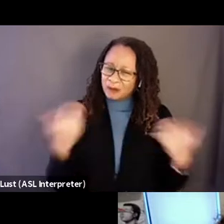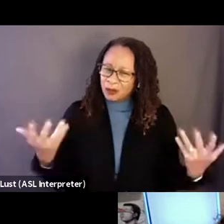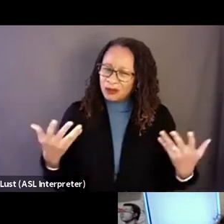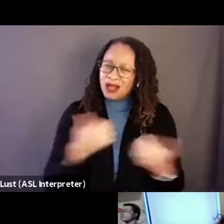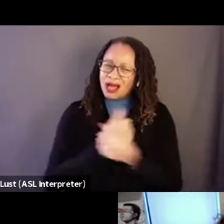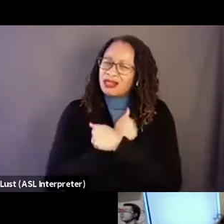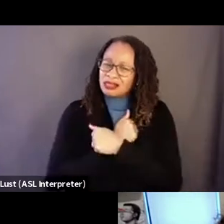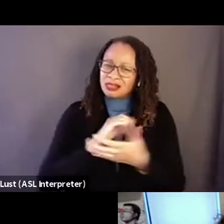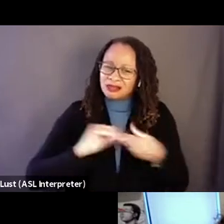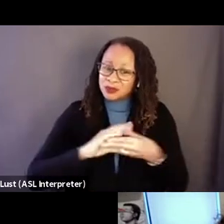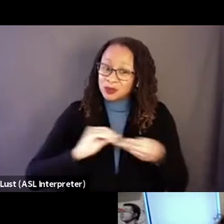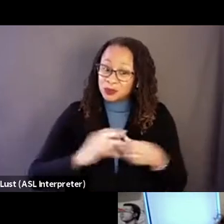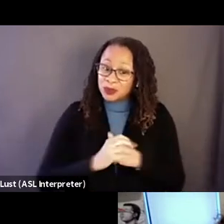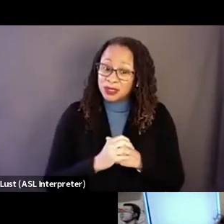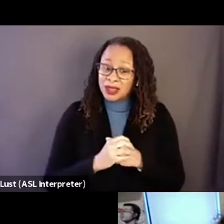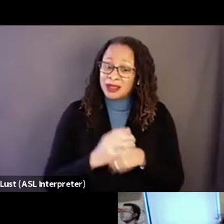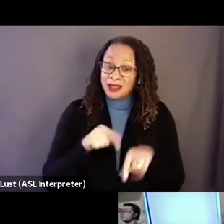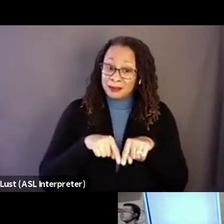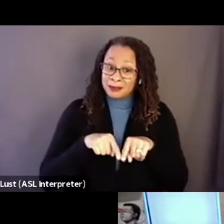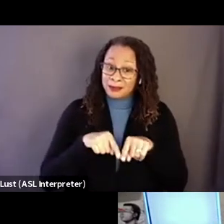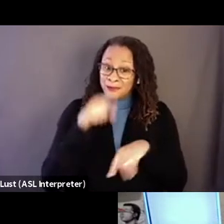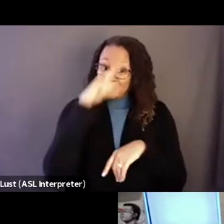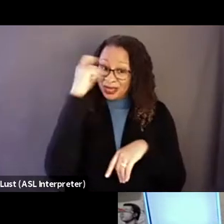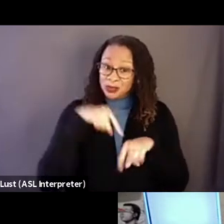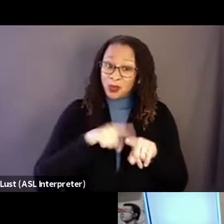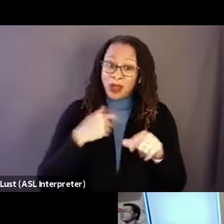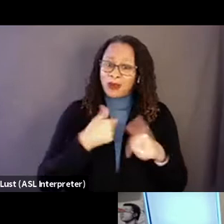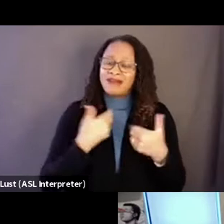Because while we do face a lot of oppression, right?